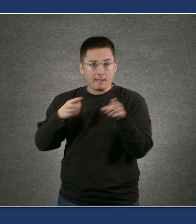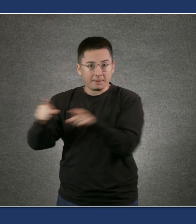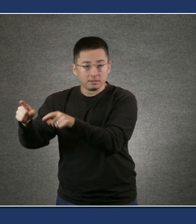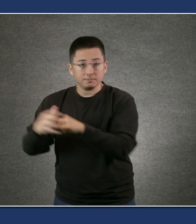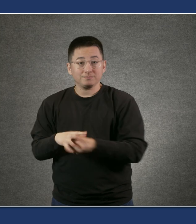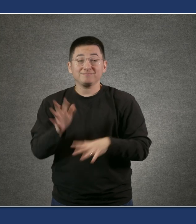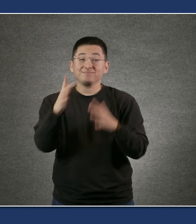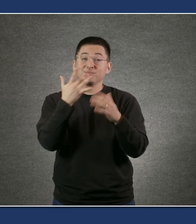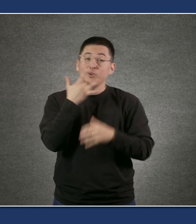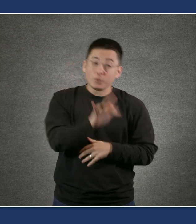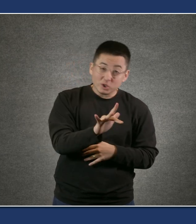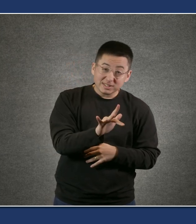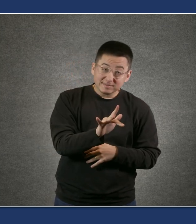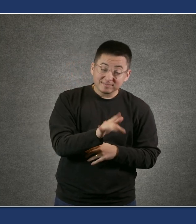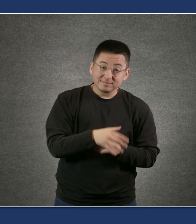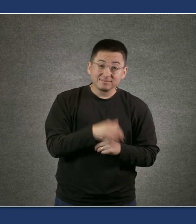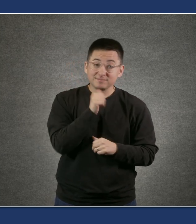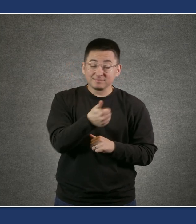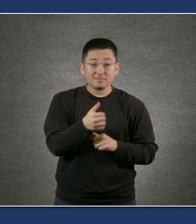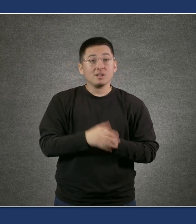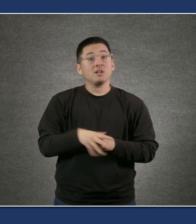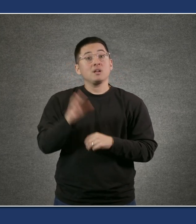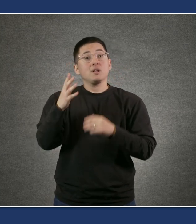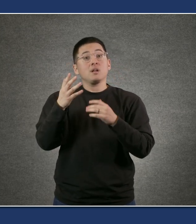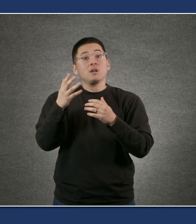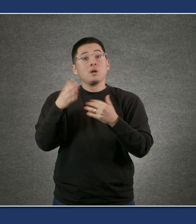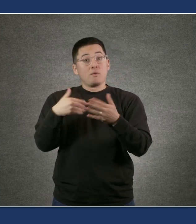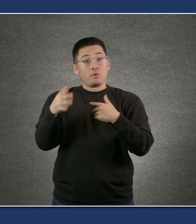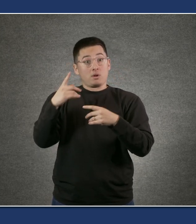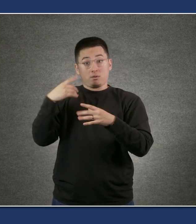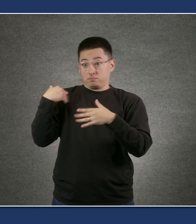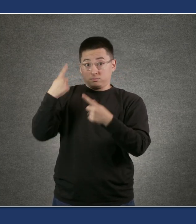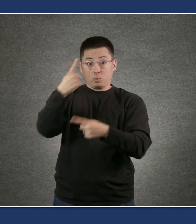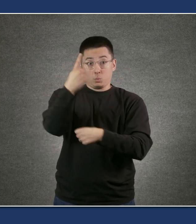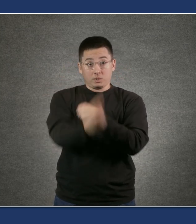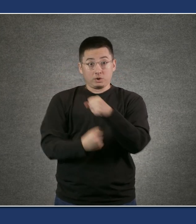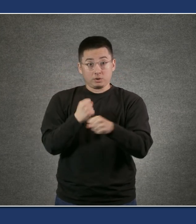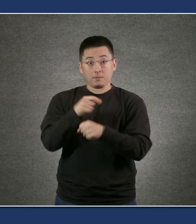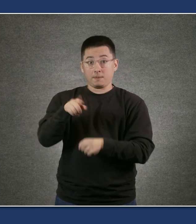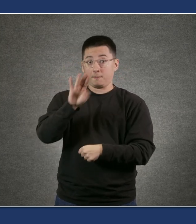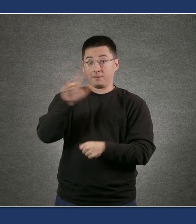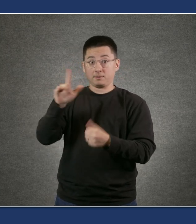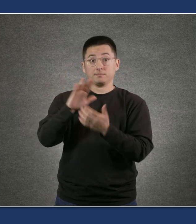became effective as Minnesota law, the disheartening reality is that even this necessary change